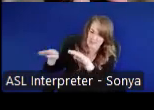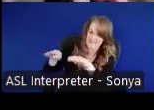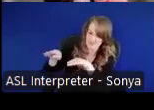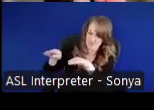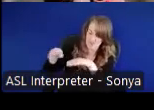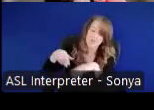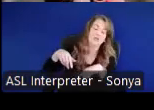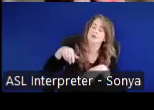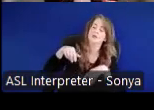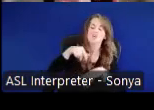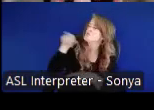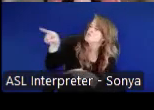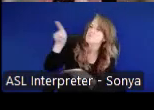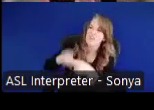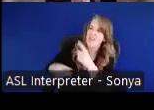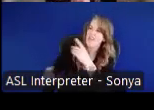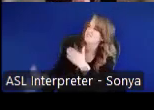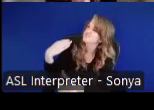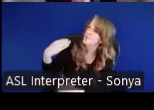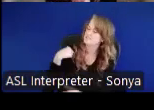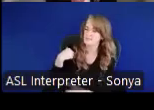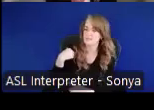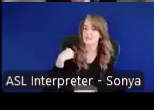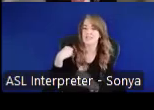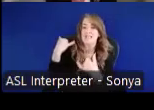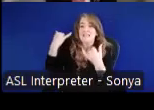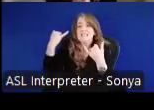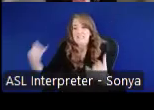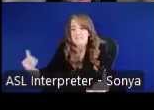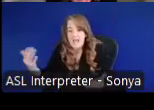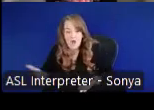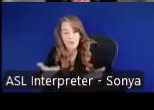can't make me that is when we're crossing that threshold into